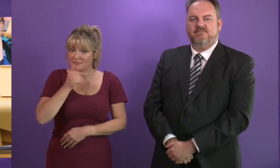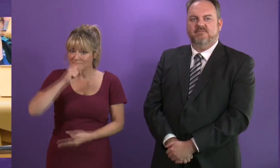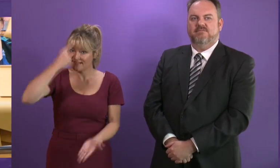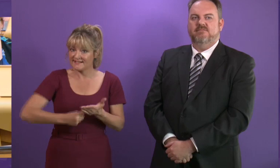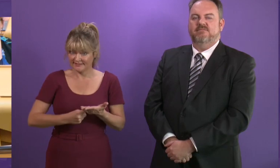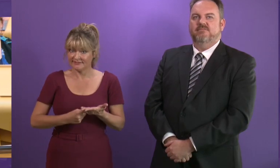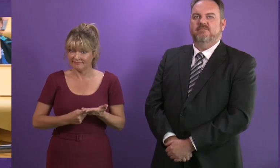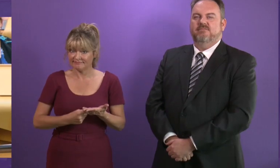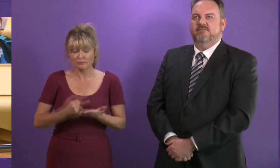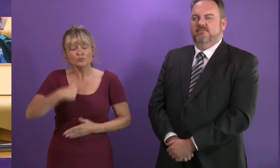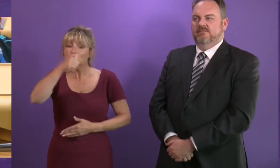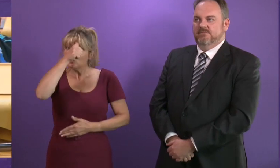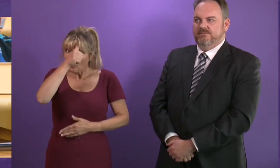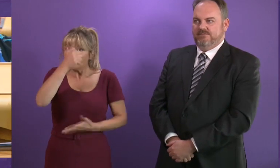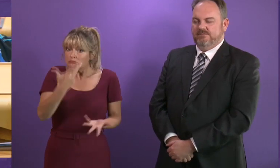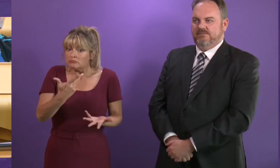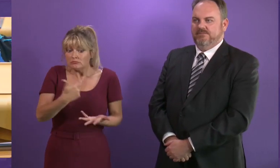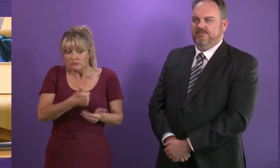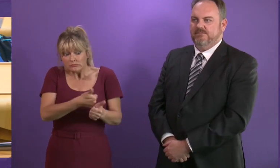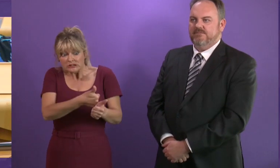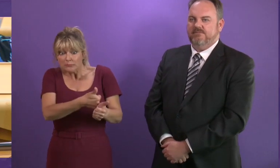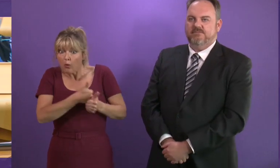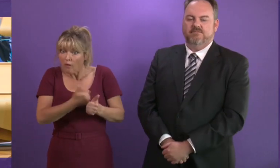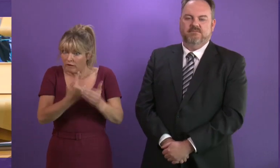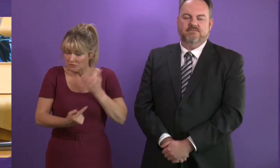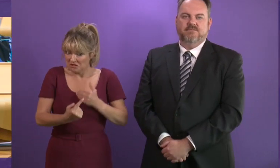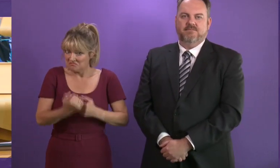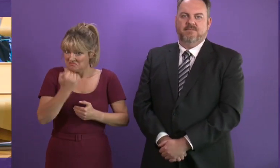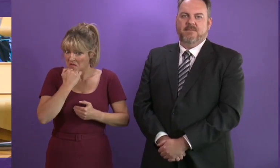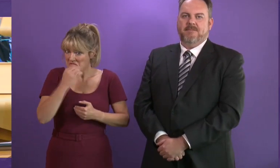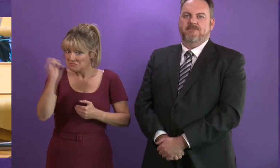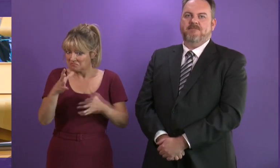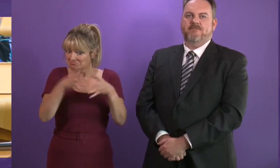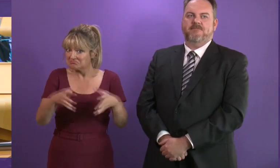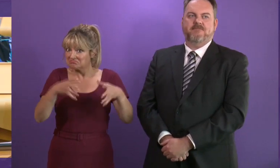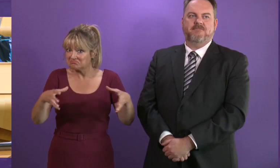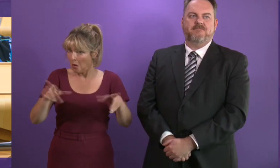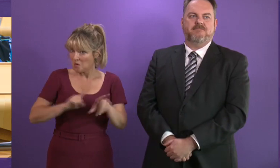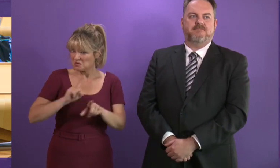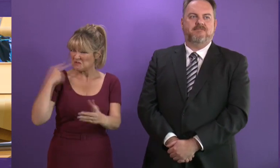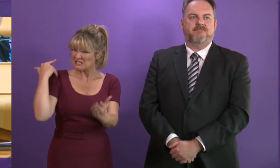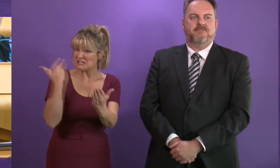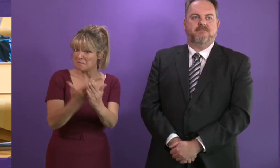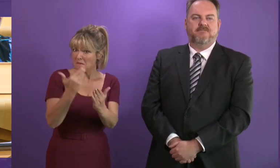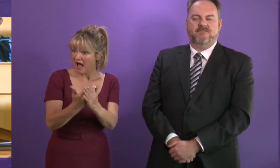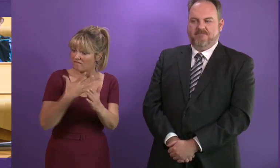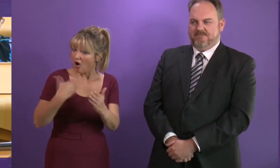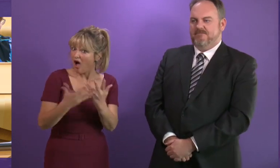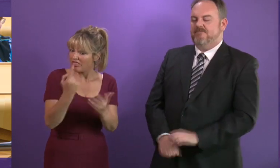for independence is rising—demand for another independence referendum is rising.